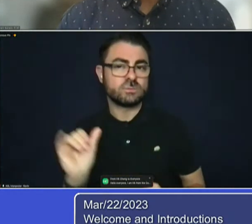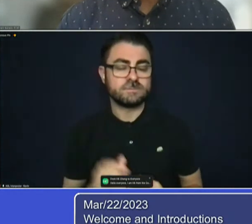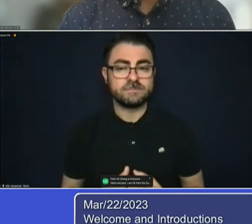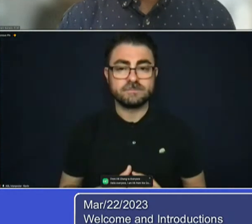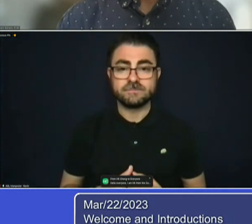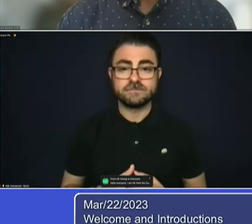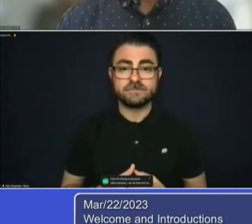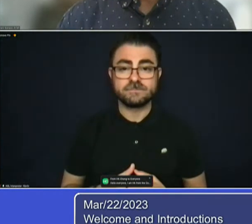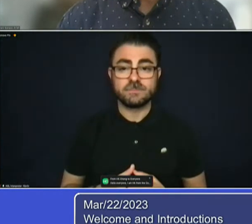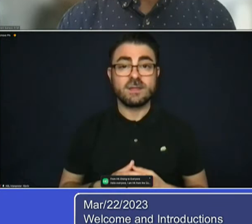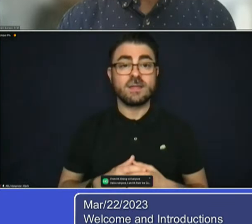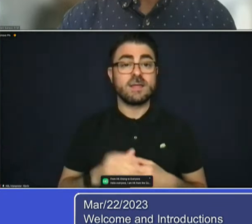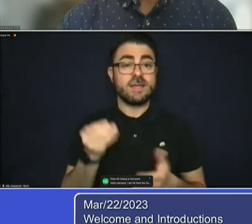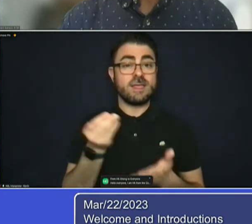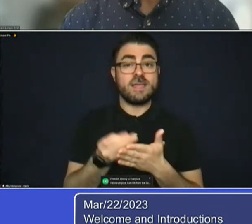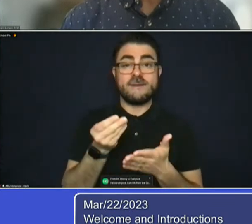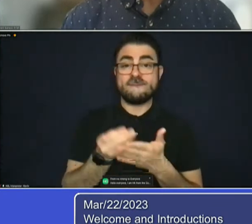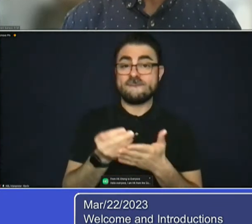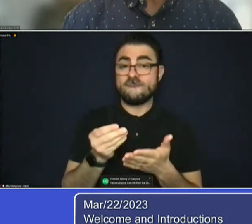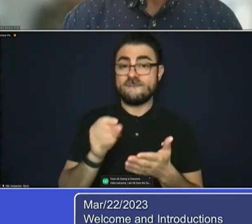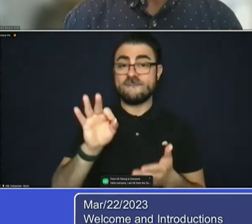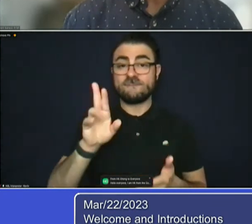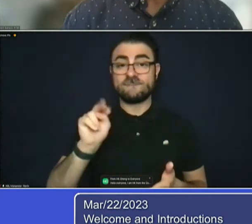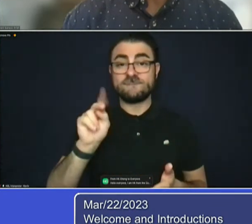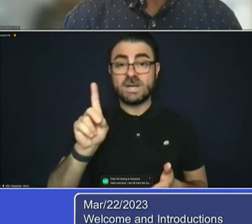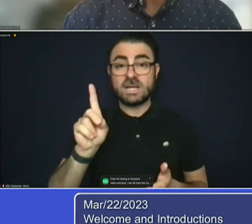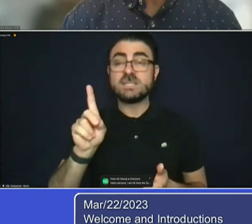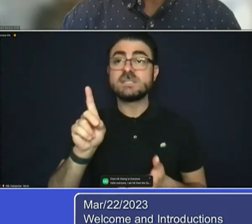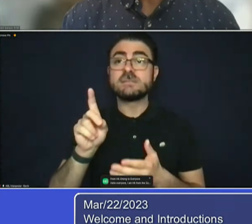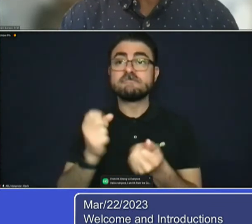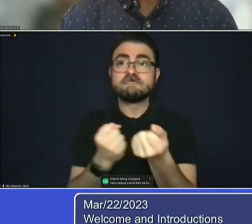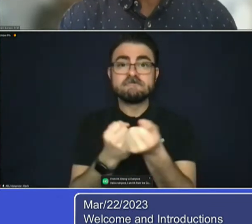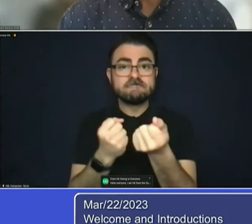ENVIRONMENTAL GROUPS AND OTHER SOCIAL SERVICE ORIENTED